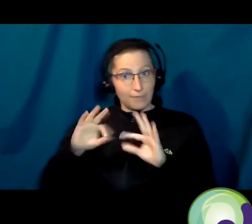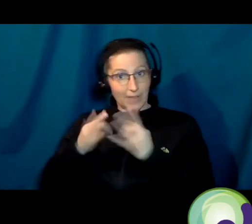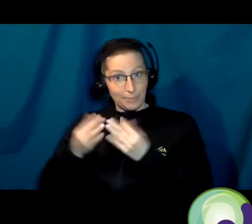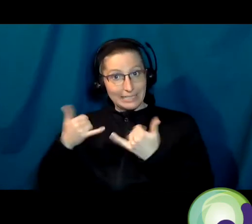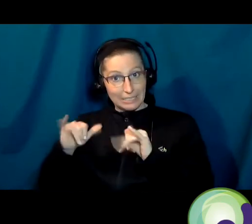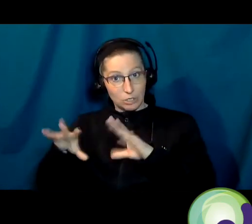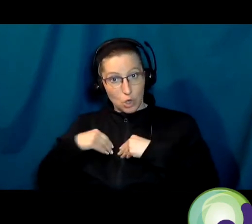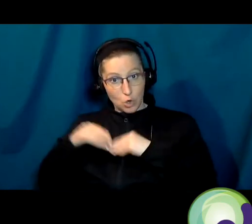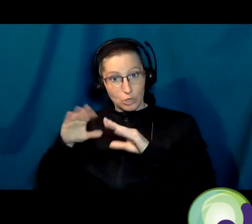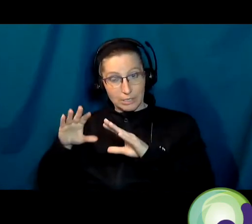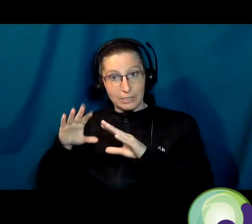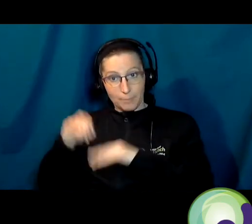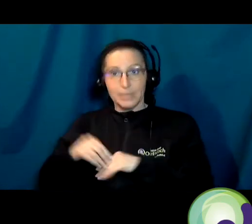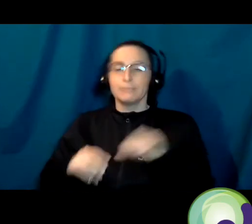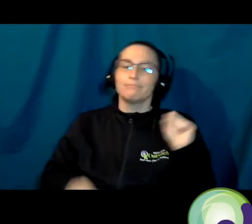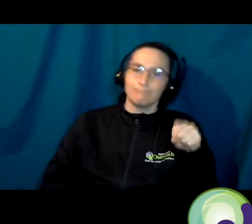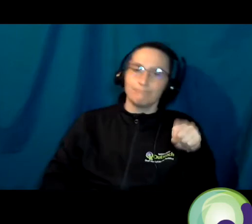Anna Marie: Most definitely. Tom